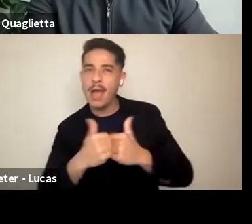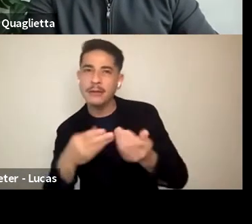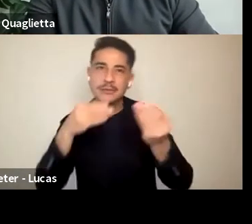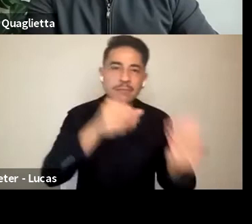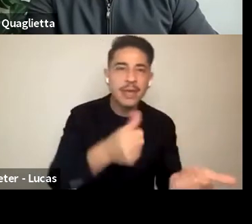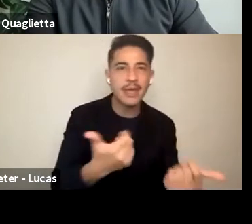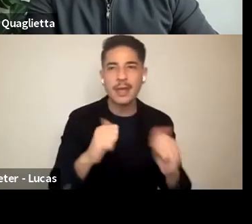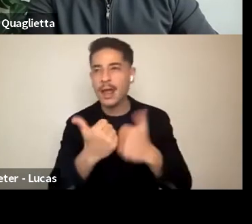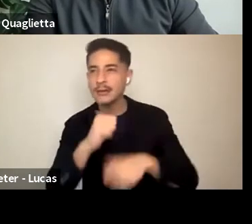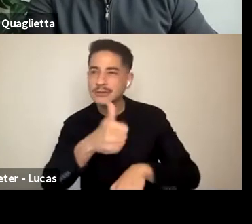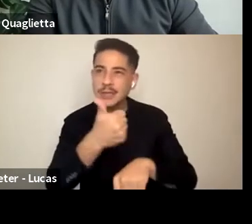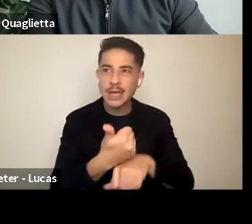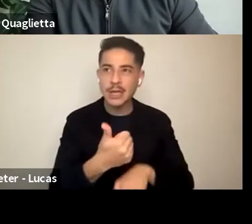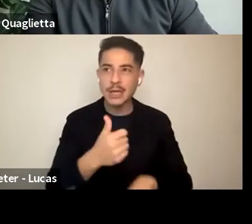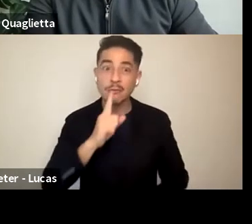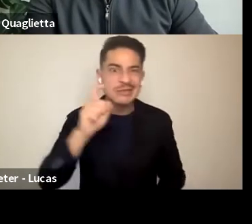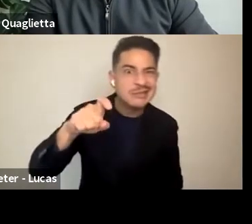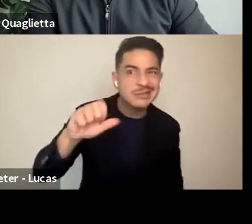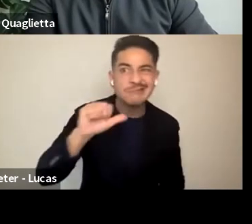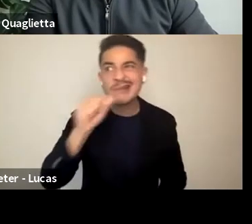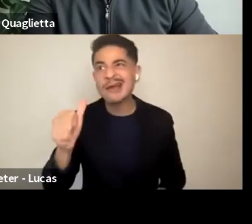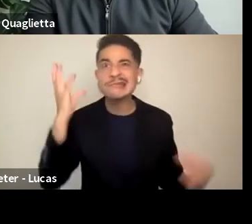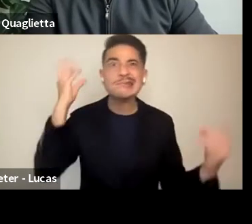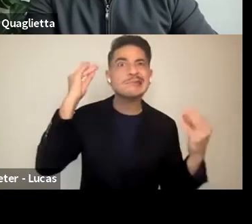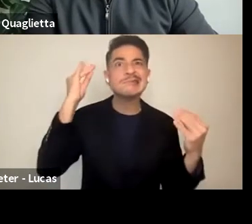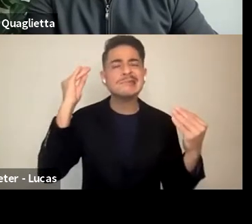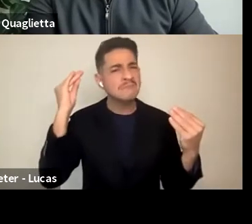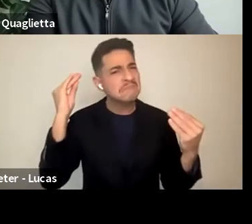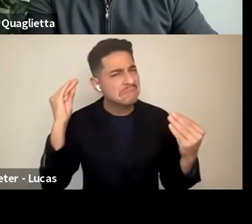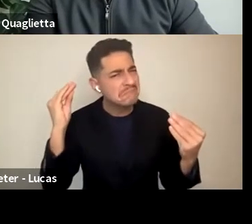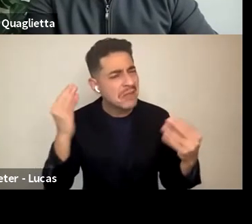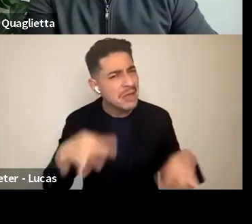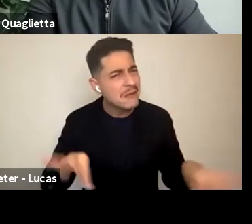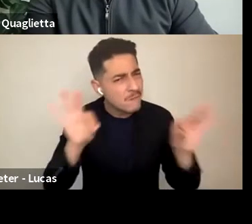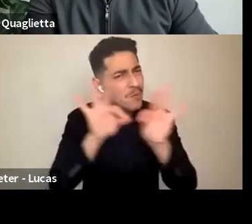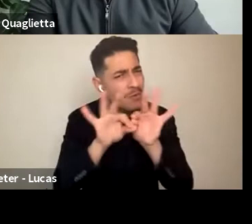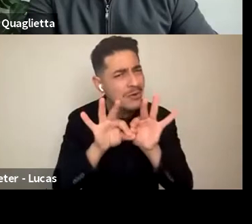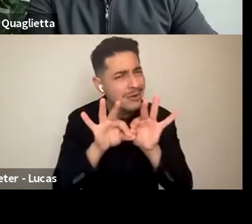if you even need it, I think it's worth it's worth finding